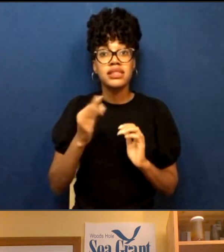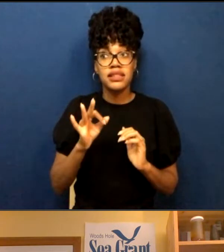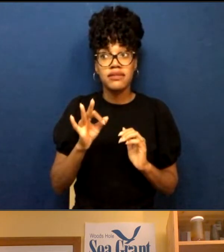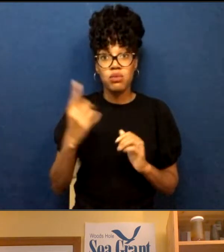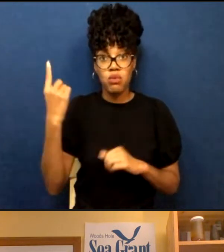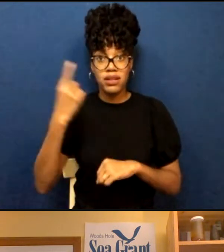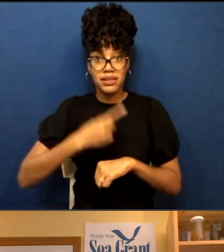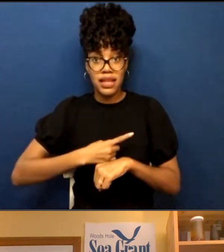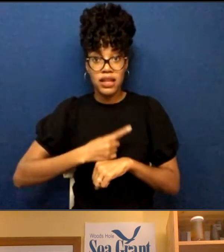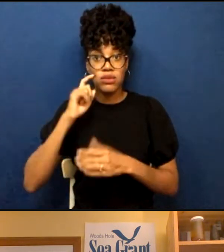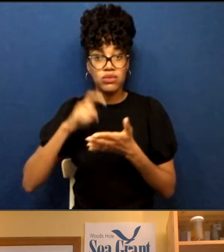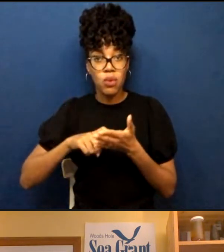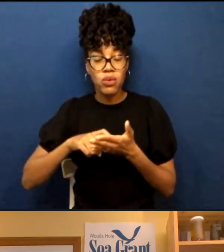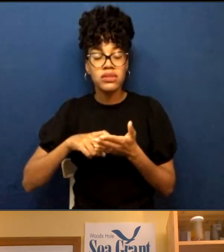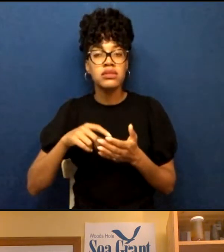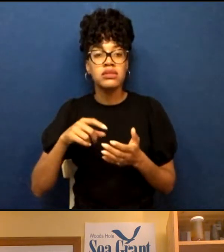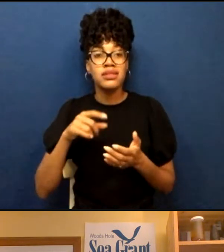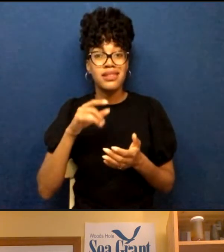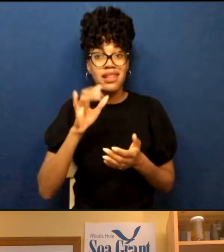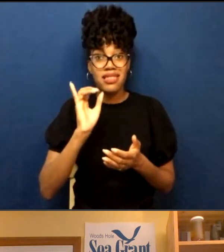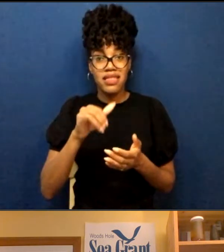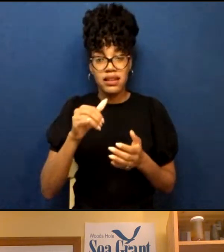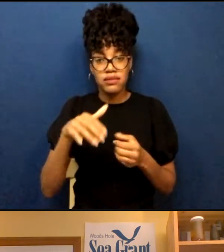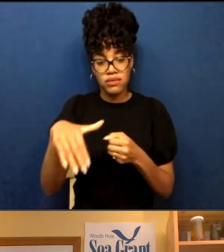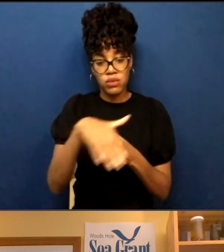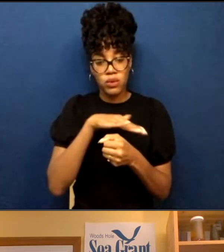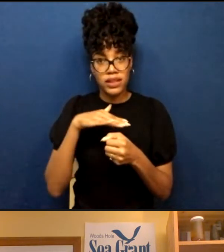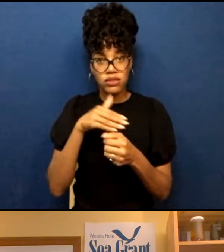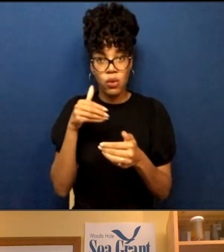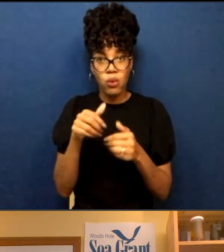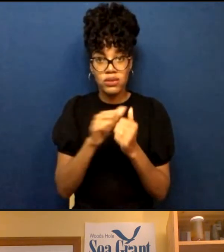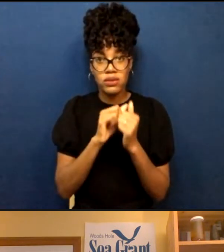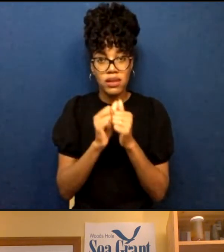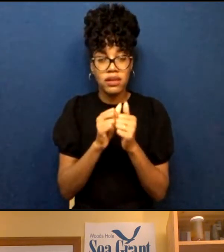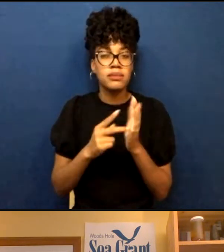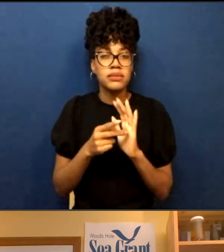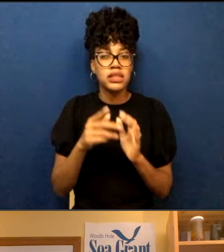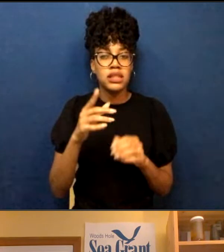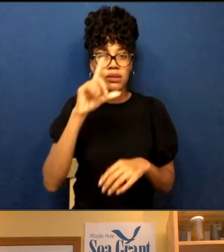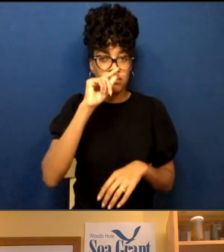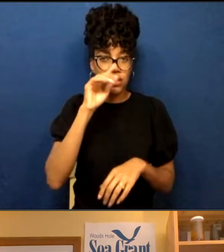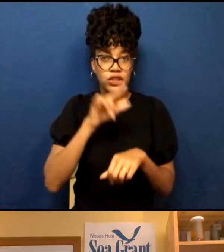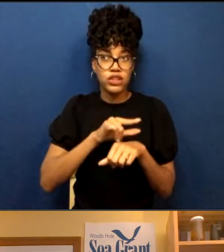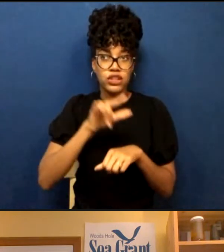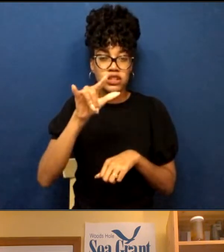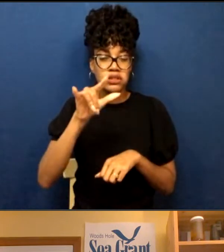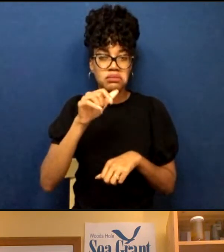and they're very close together, meaning that bird hasn't traveled too far. We probably know that bird might be hanging out on the water